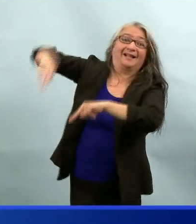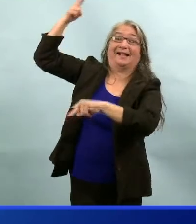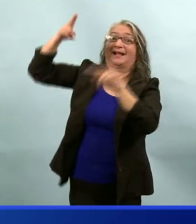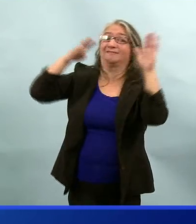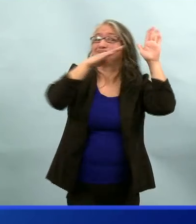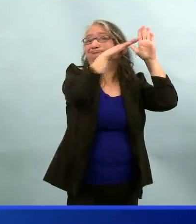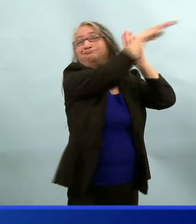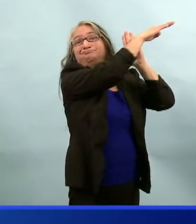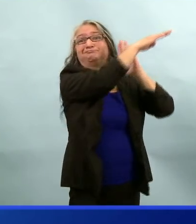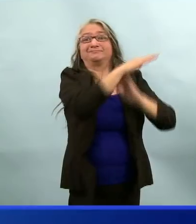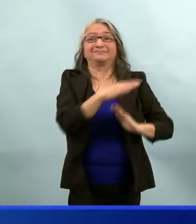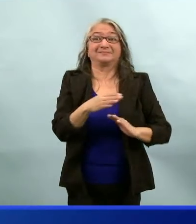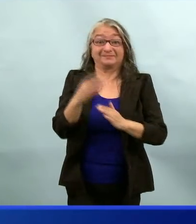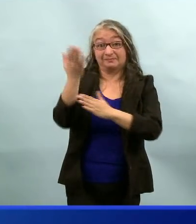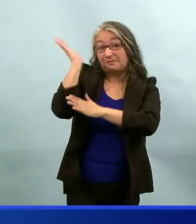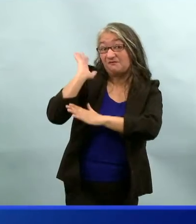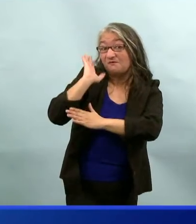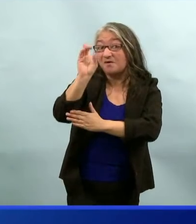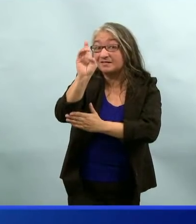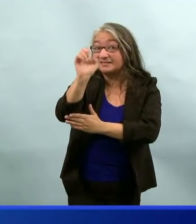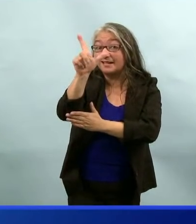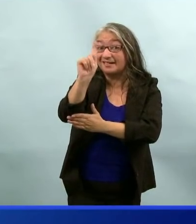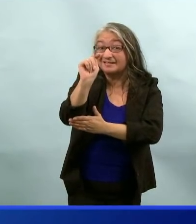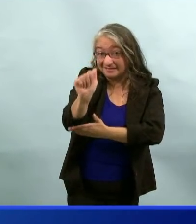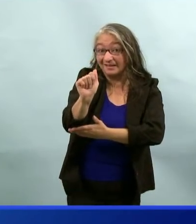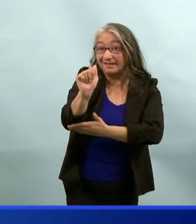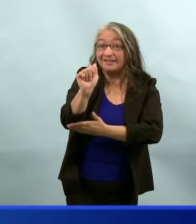and they were seeing decreased immunity occurring across many populations